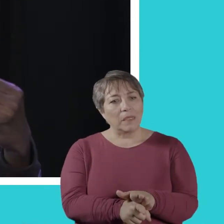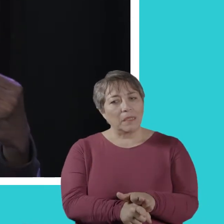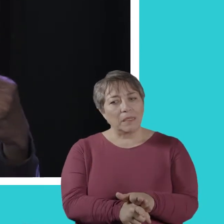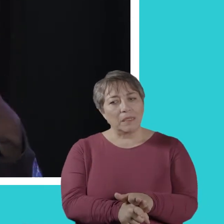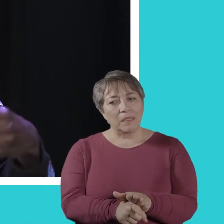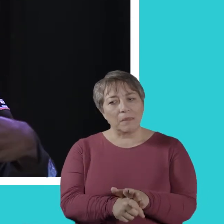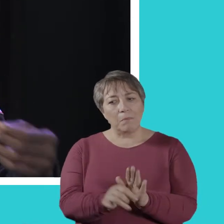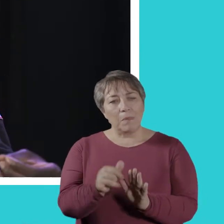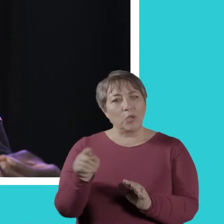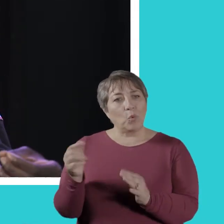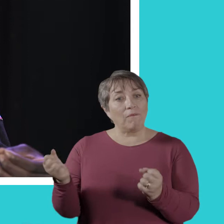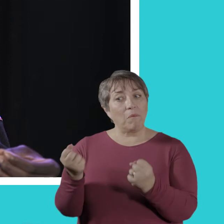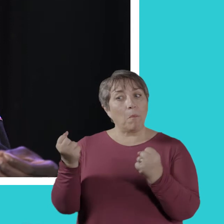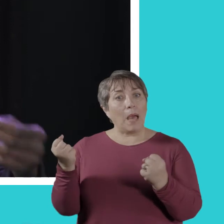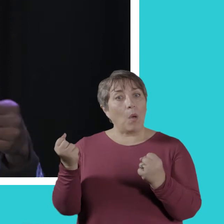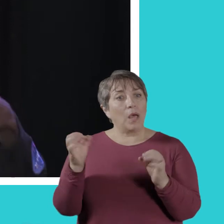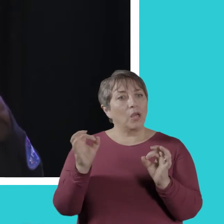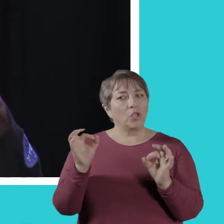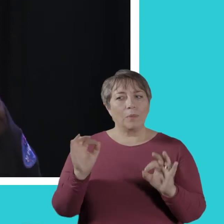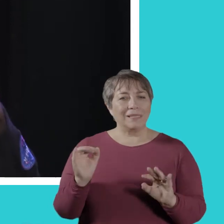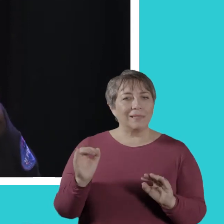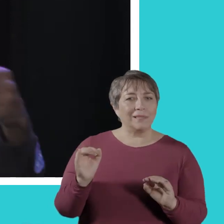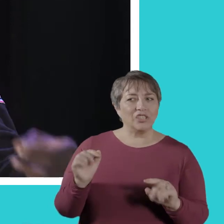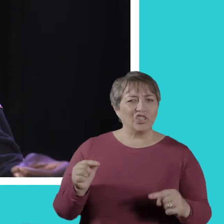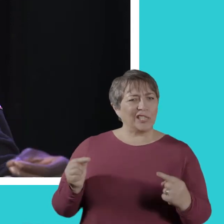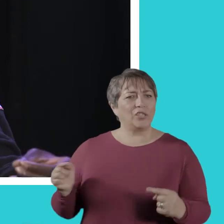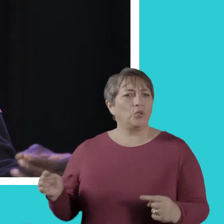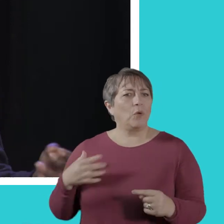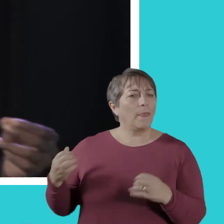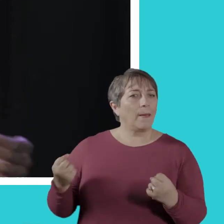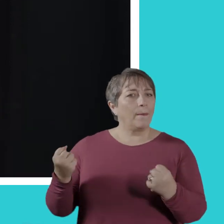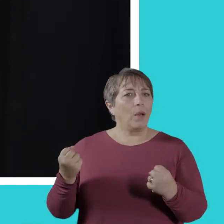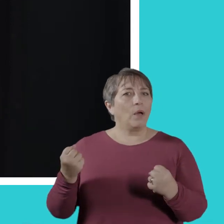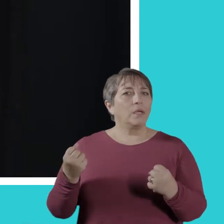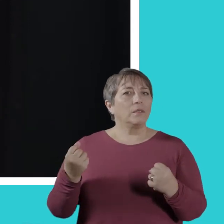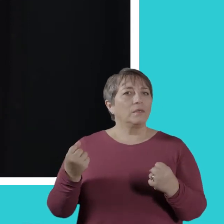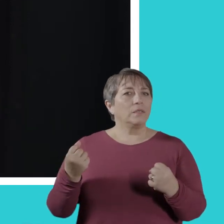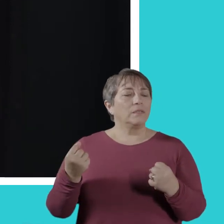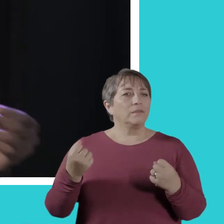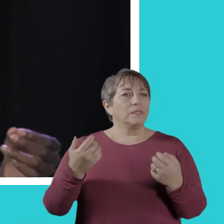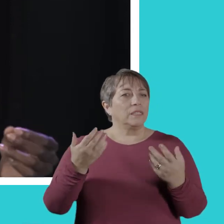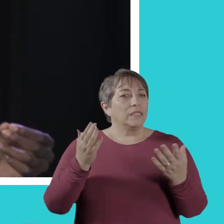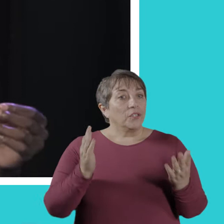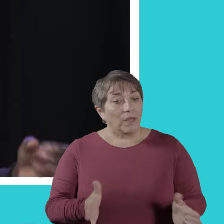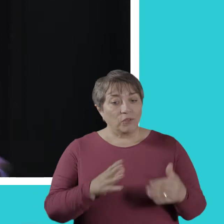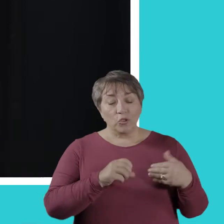you haven't been challenged on that power yet. You need to understand that you're not a true leader unless you create more leaders and to create more leaders you need to be inclusive